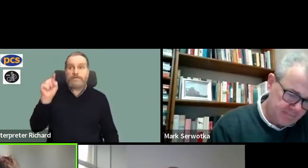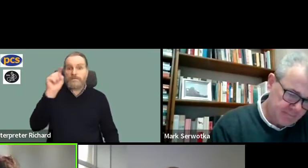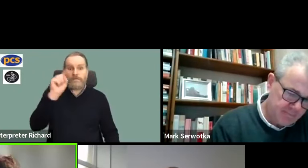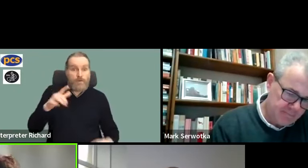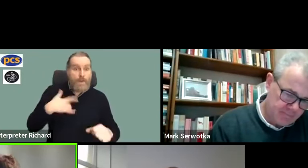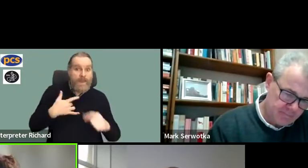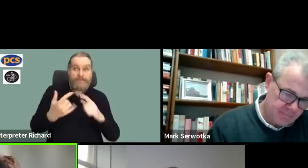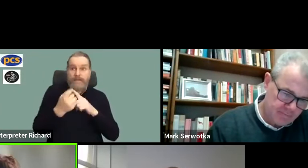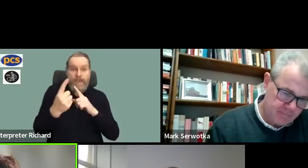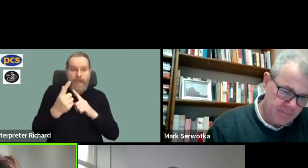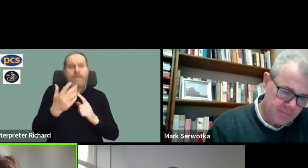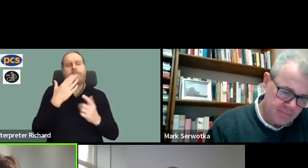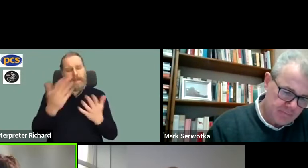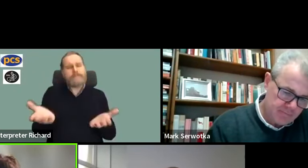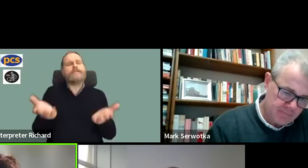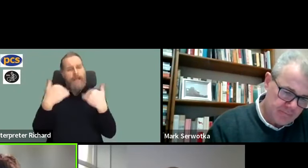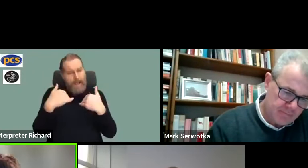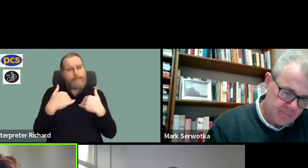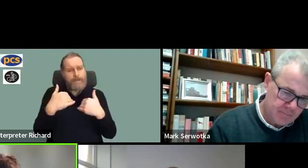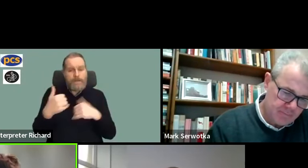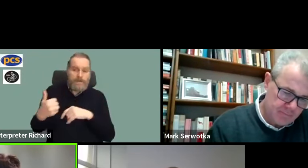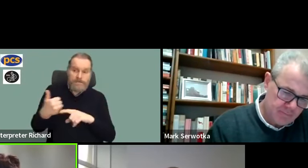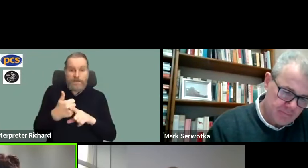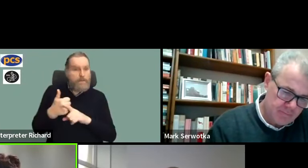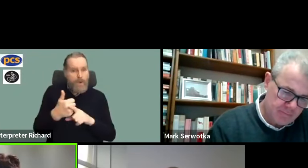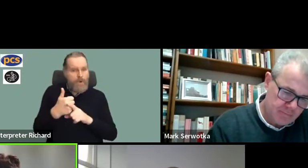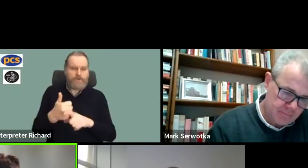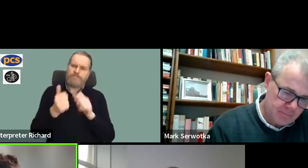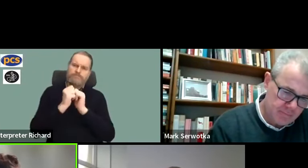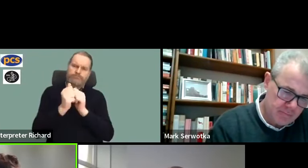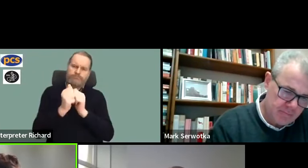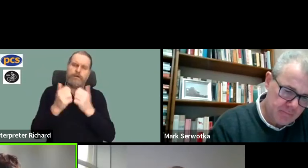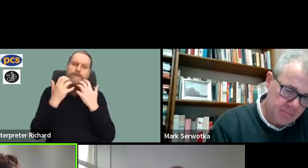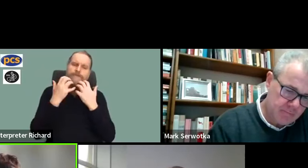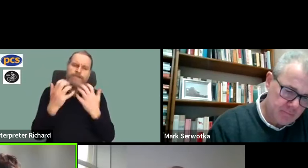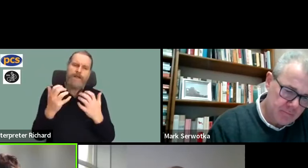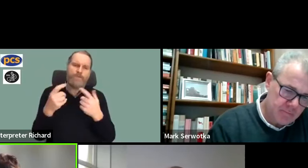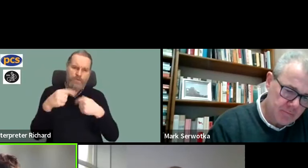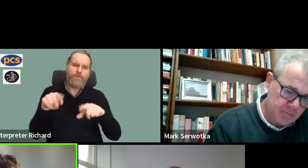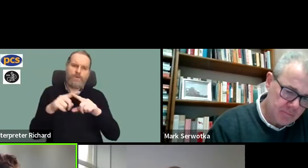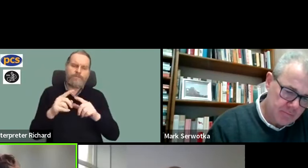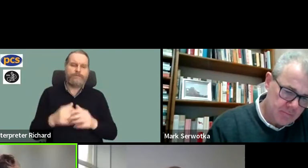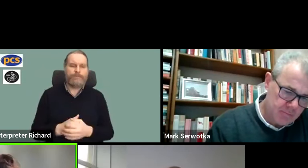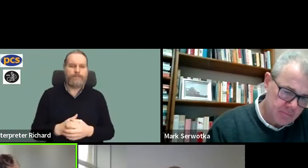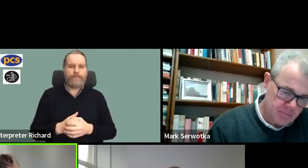support if that in the areas support if that in the areas, please, and we would really y value that t most at most. Most of my